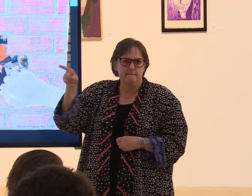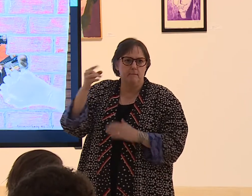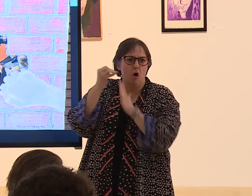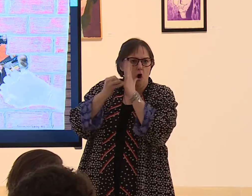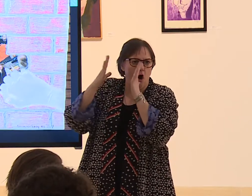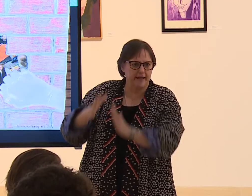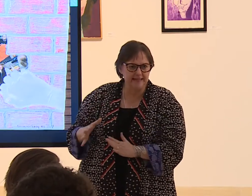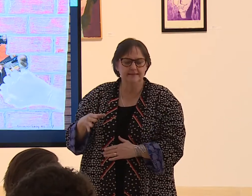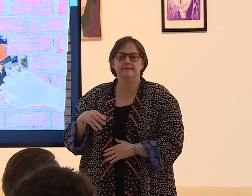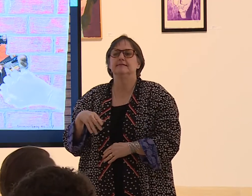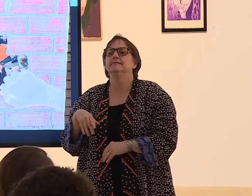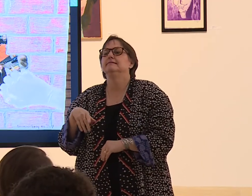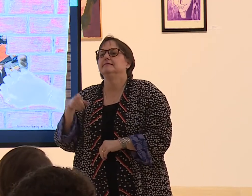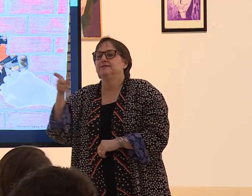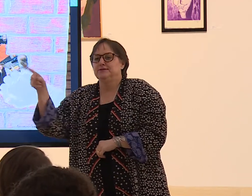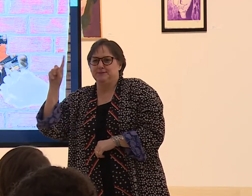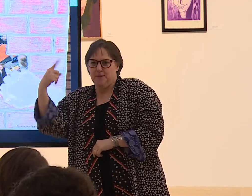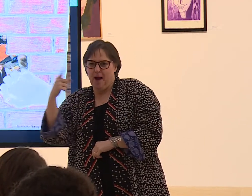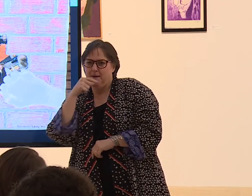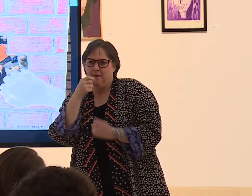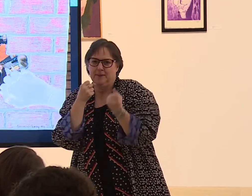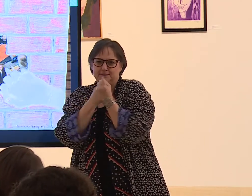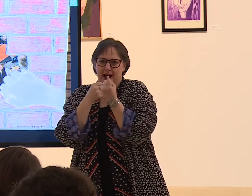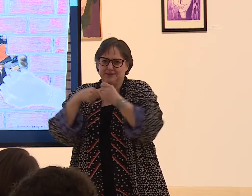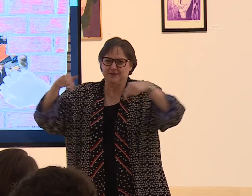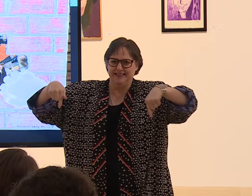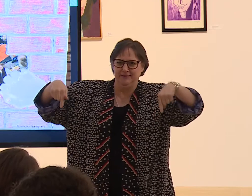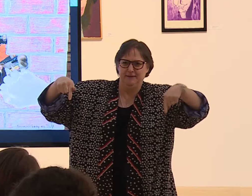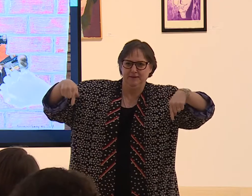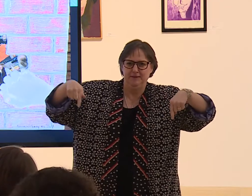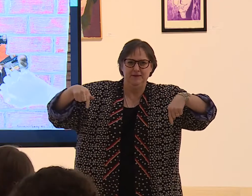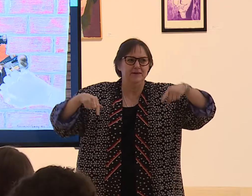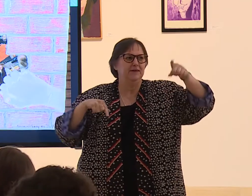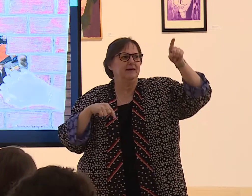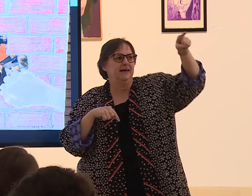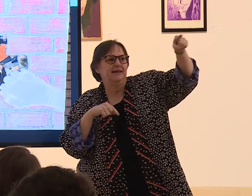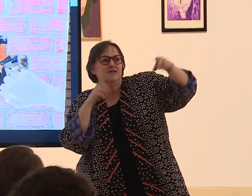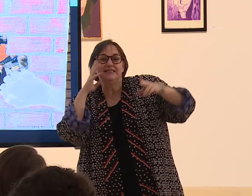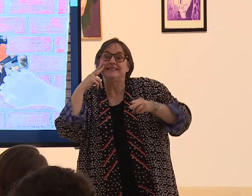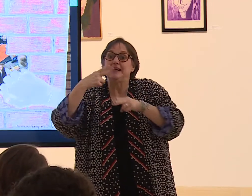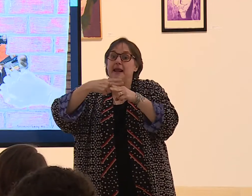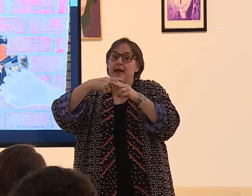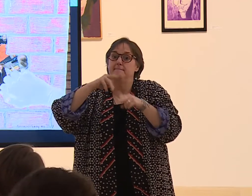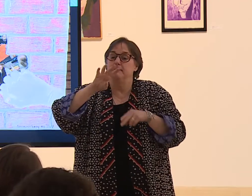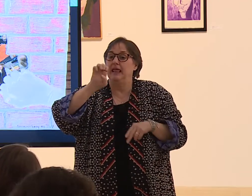So I have a lot to thank, from my parents being very supportive of me.